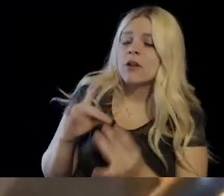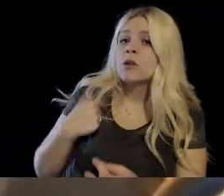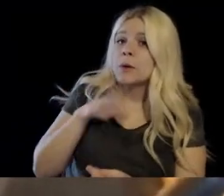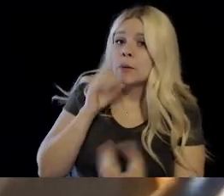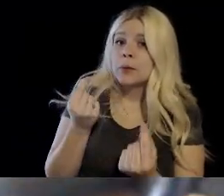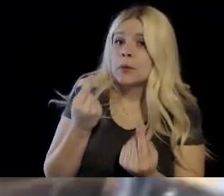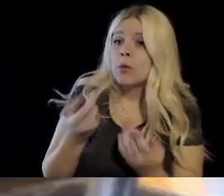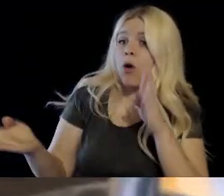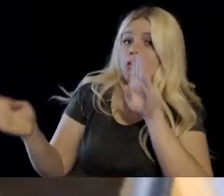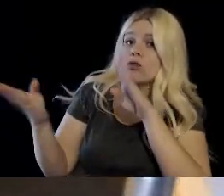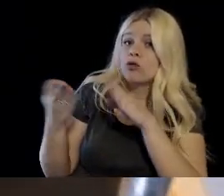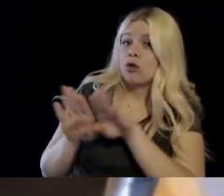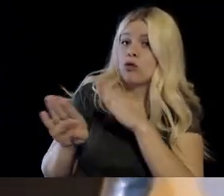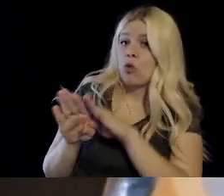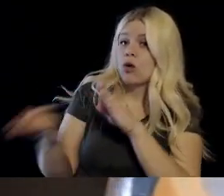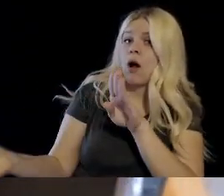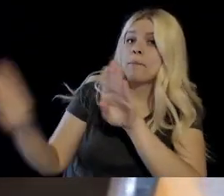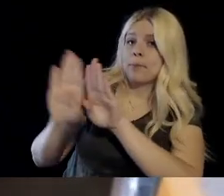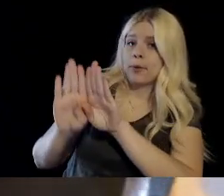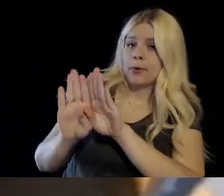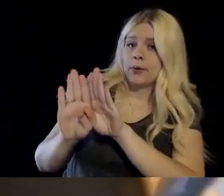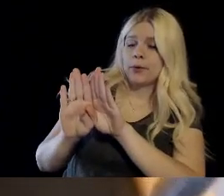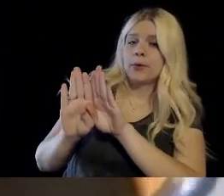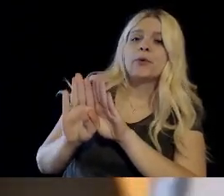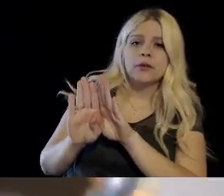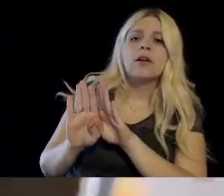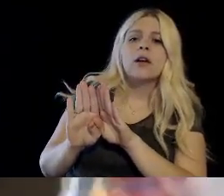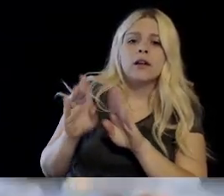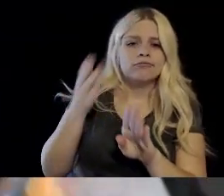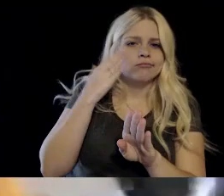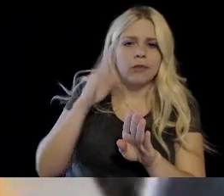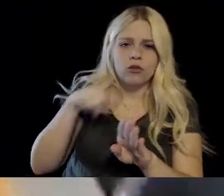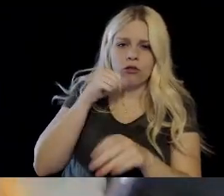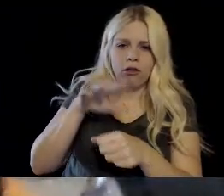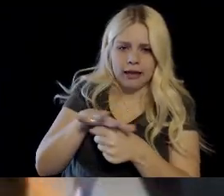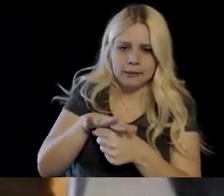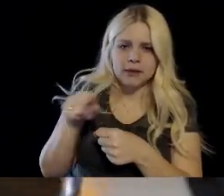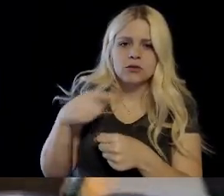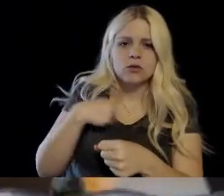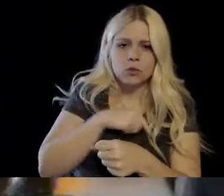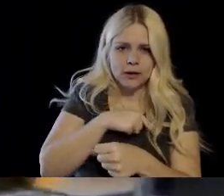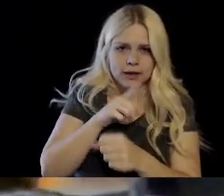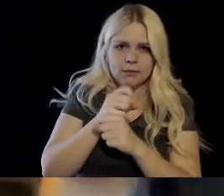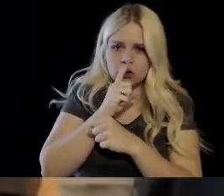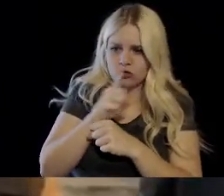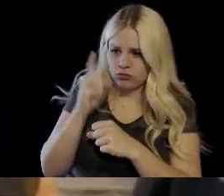are right now. They are not currently in this space. We know that there are two that are on the outside part, and one is on the inside part.